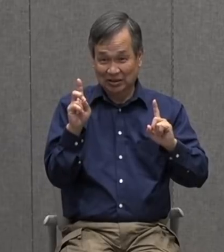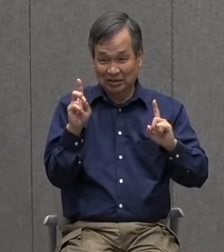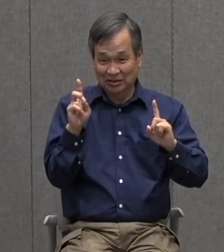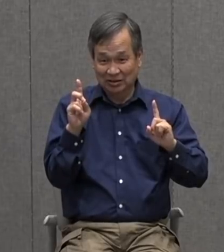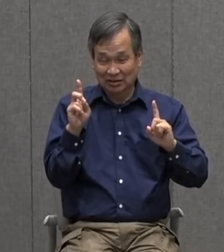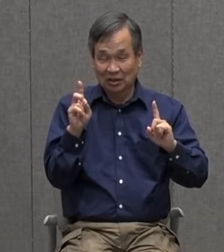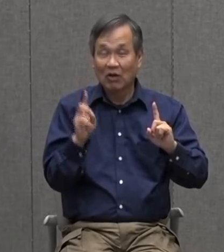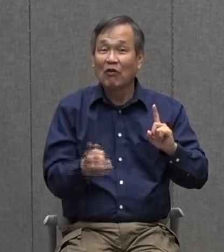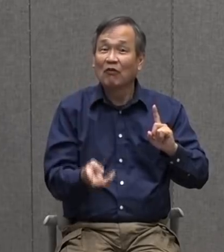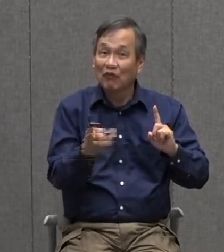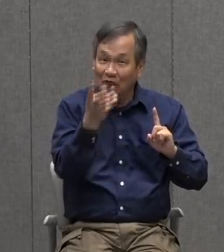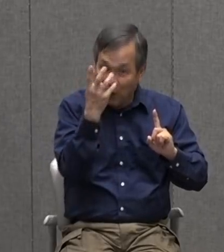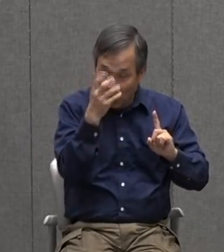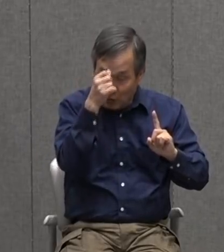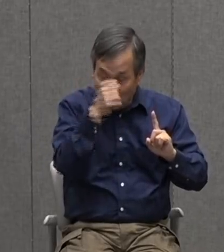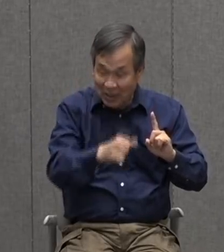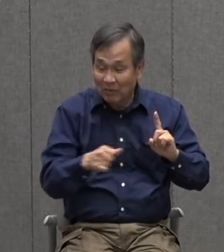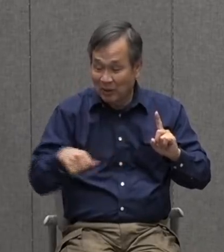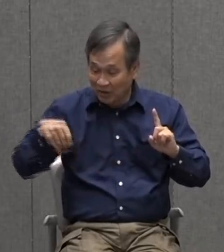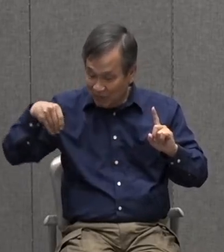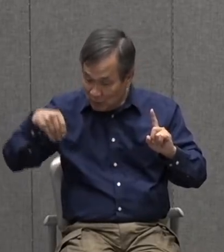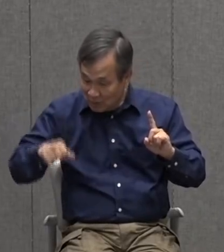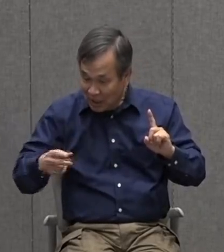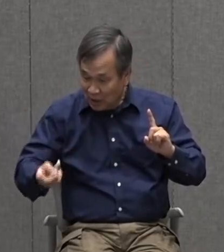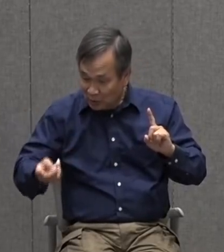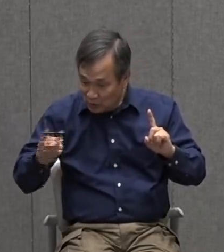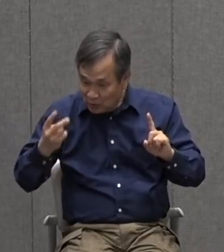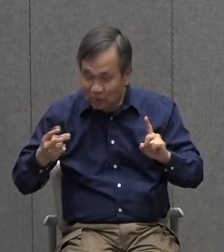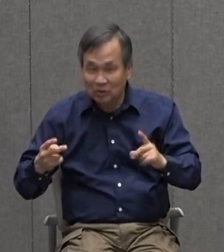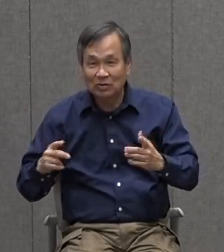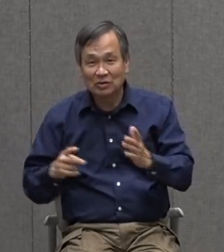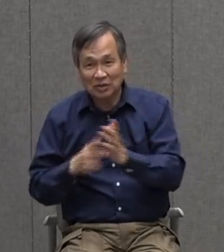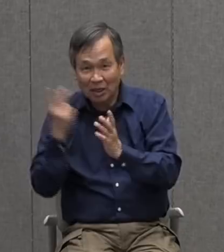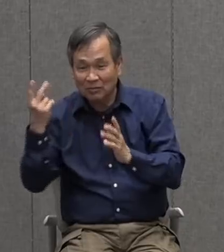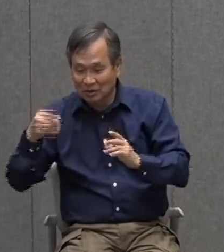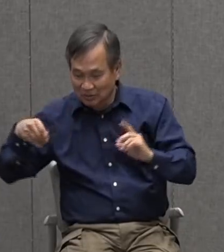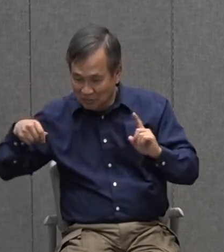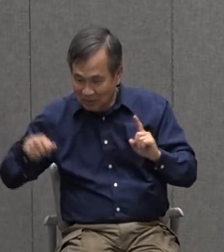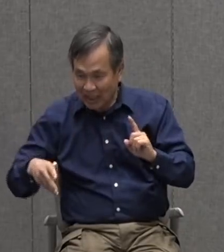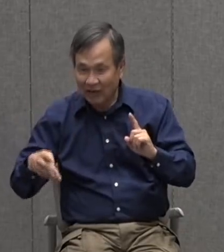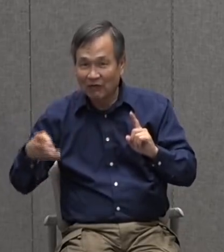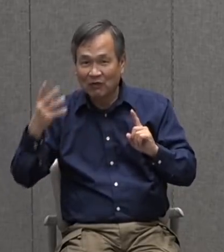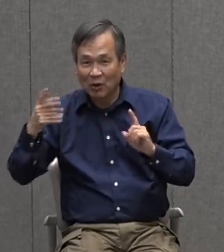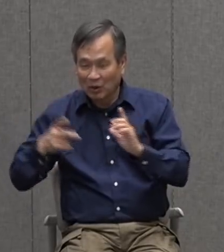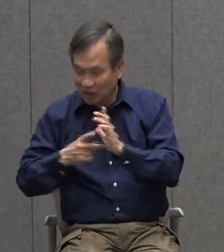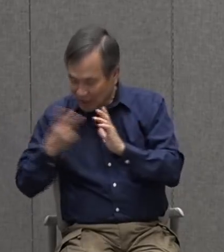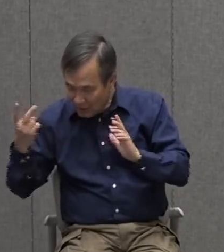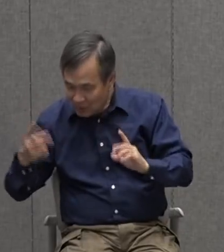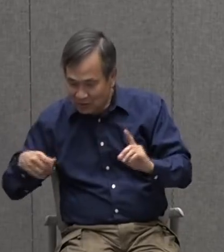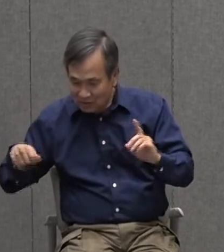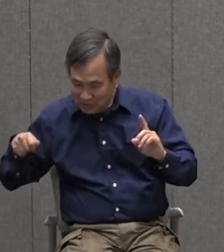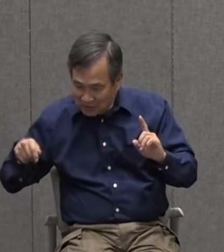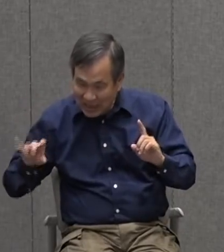Because every year if you planted two it doubled every time. Then how many seeds did we plant,